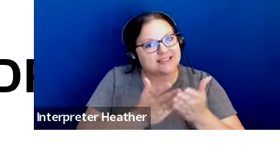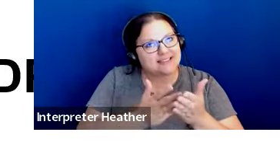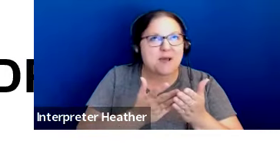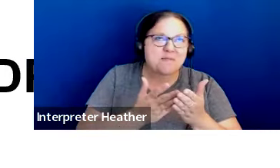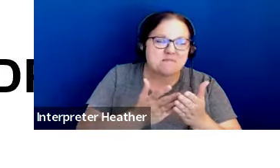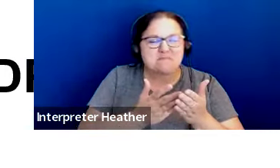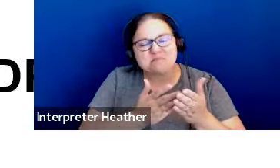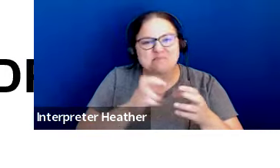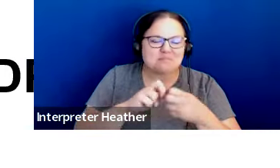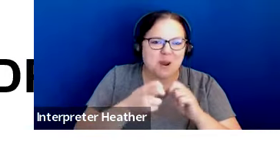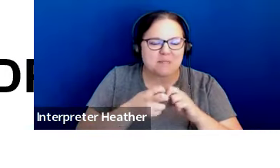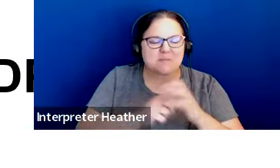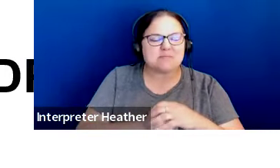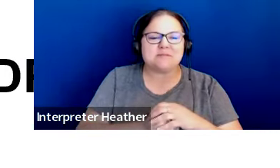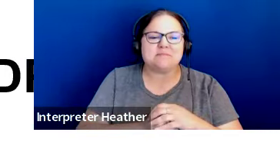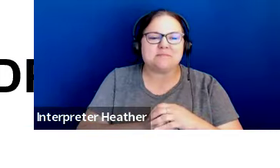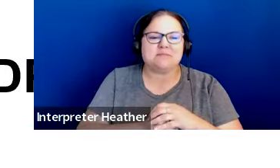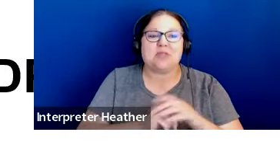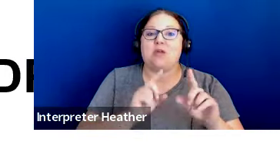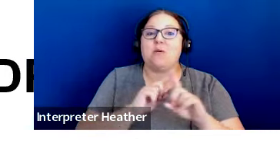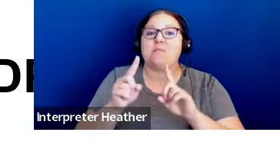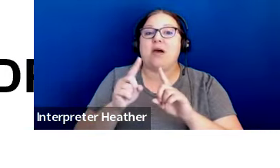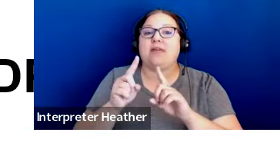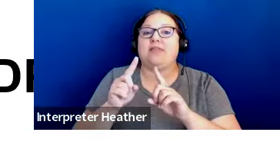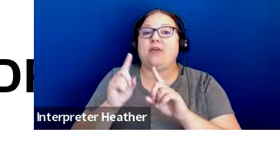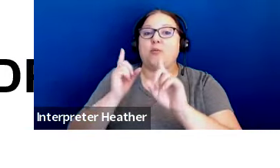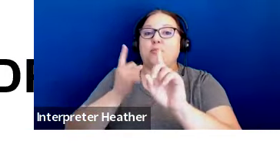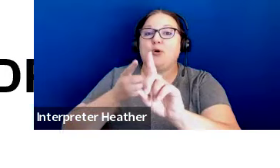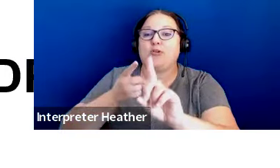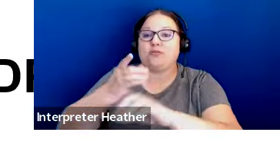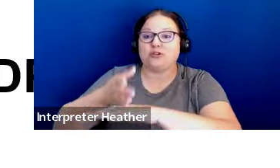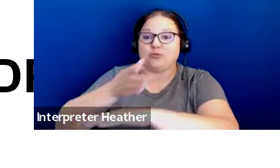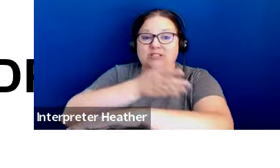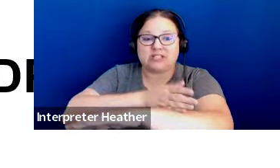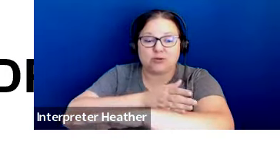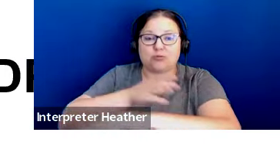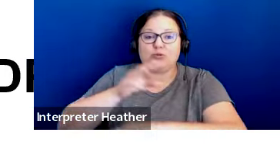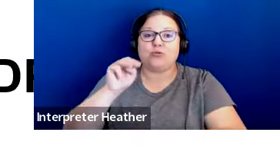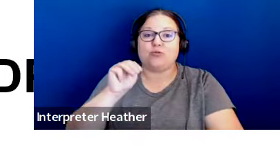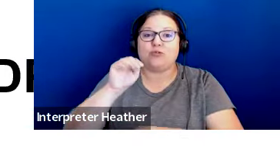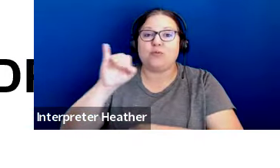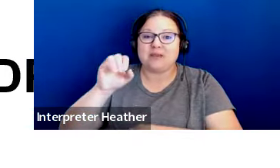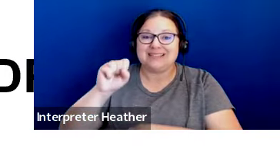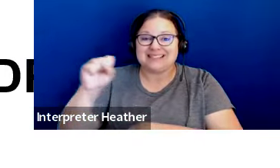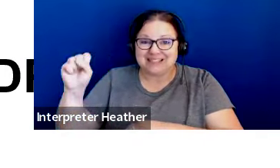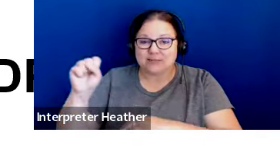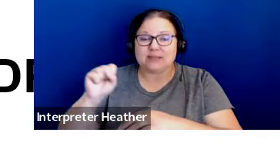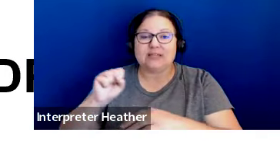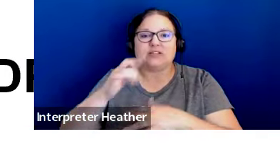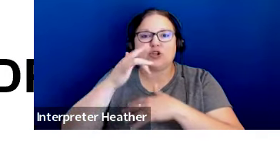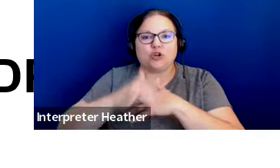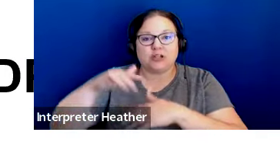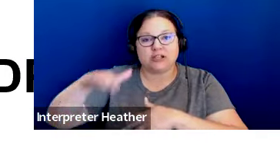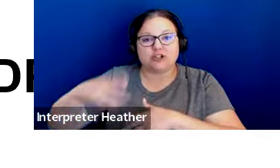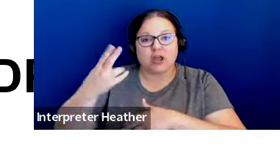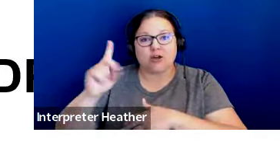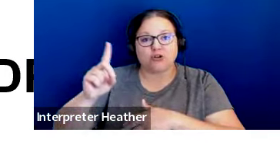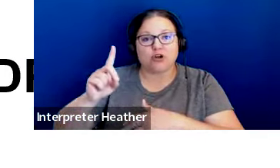purpose was to improve Mississippi's early child developmental health outcomes through building